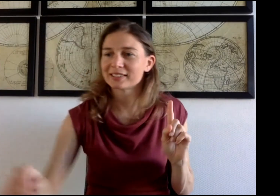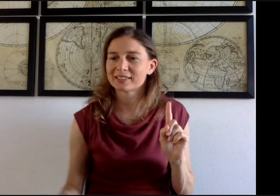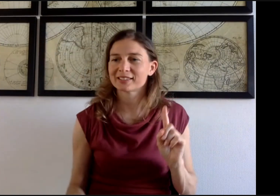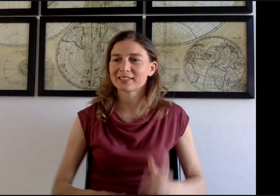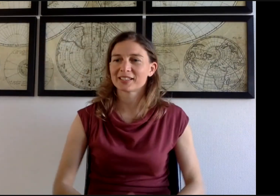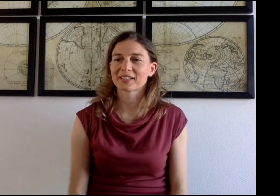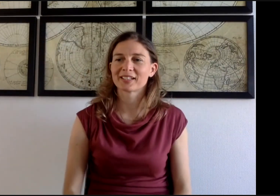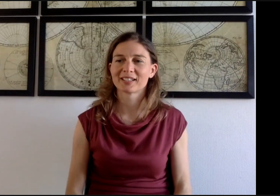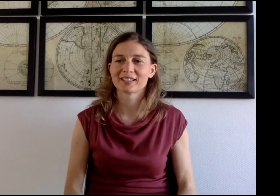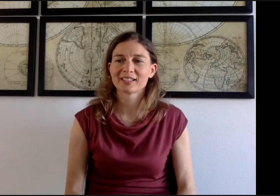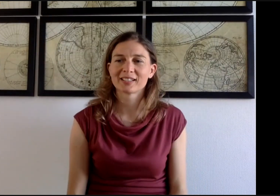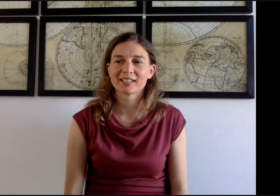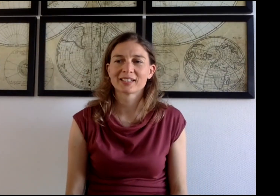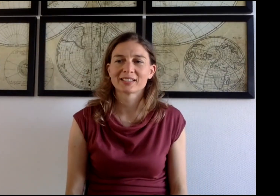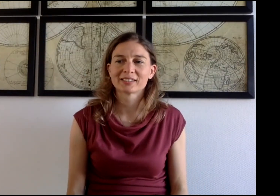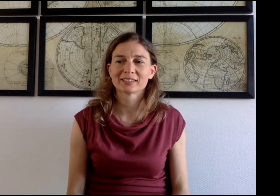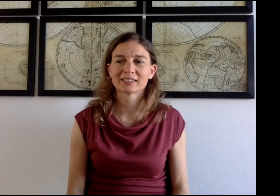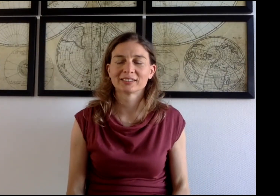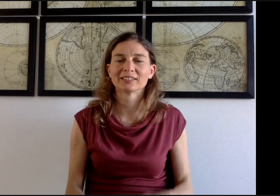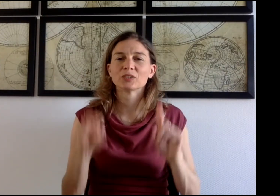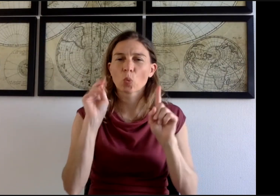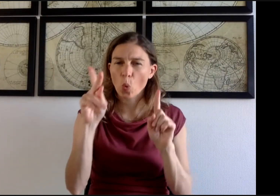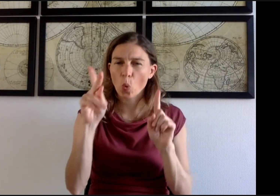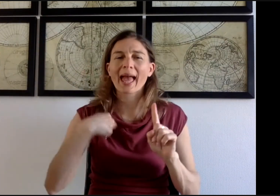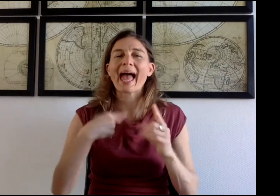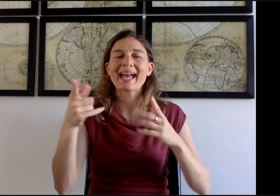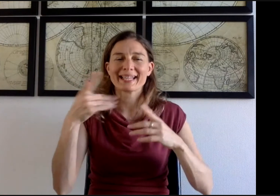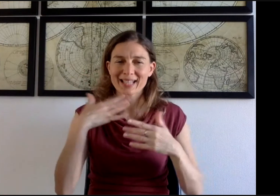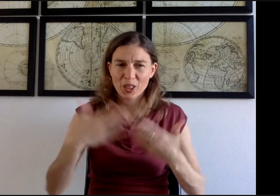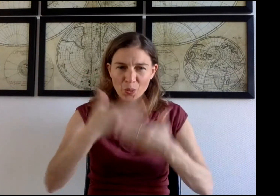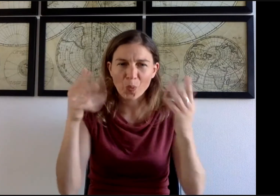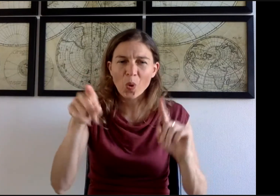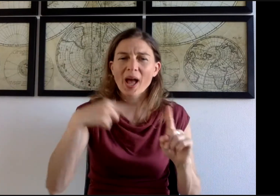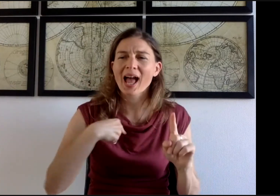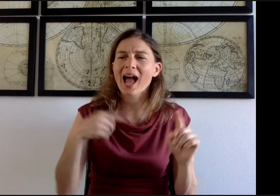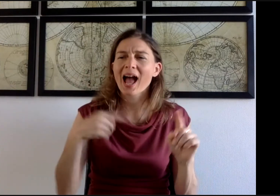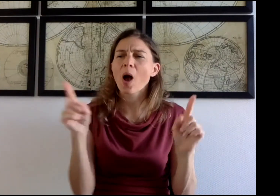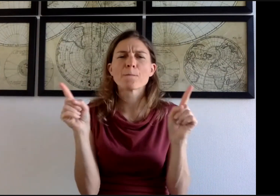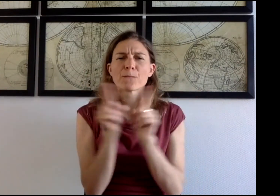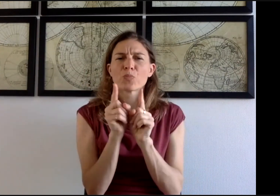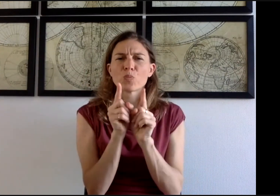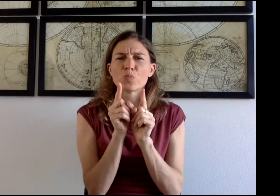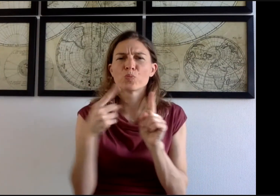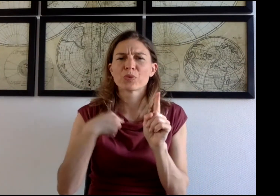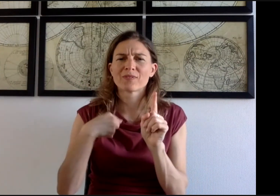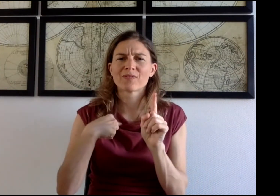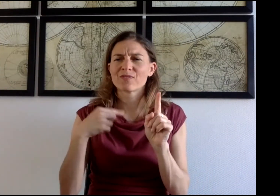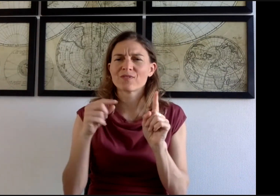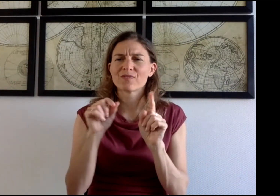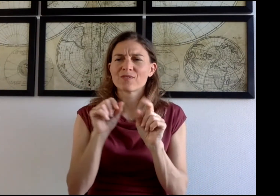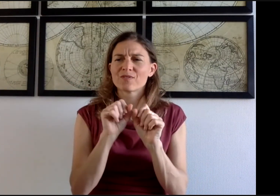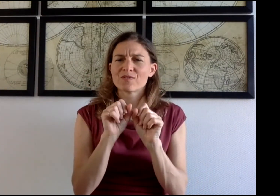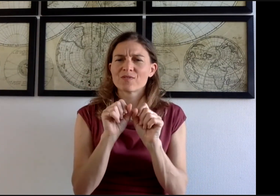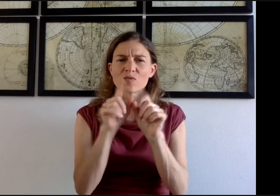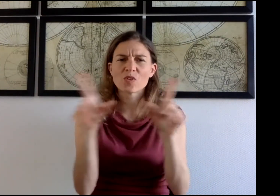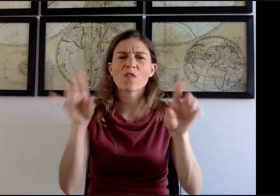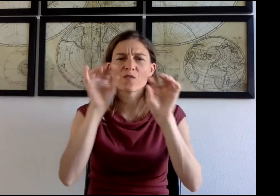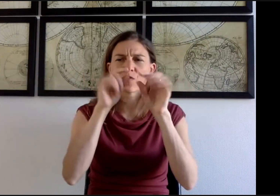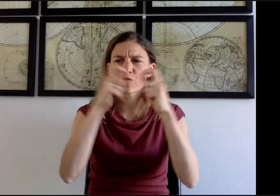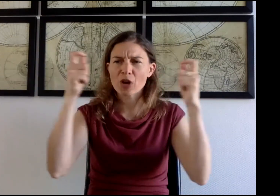I share the speech with Giampiero. I'll give you some framework